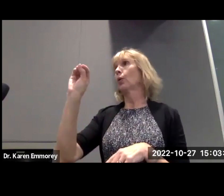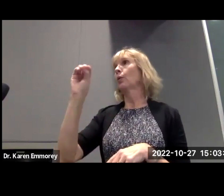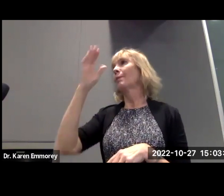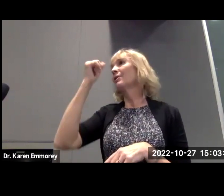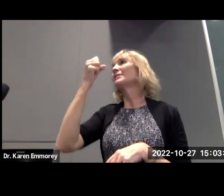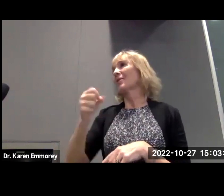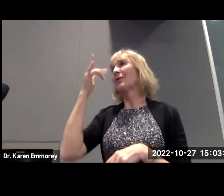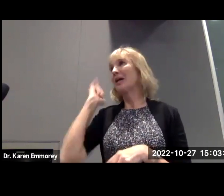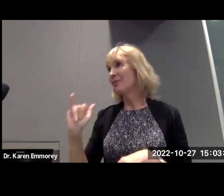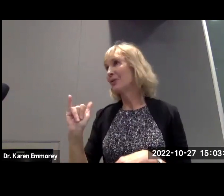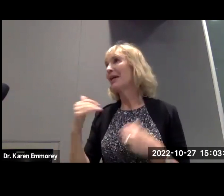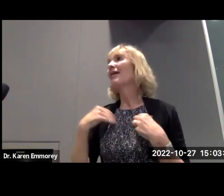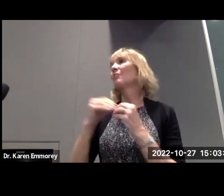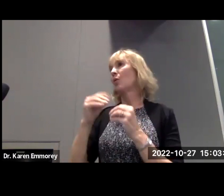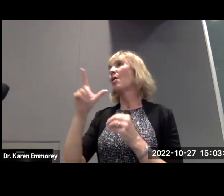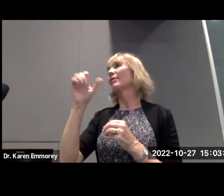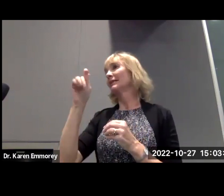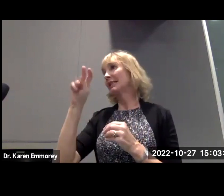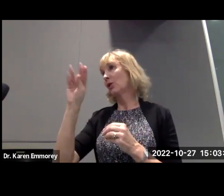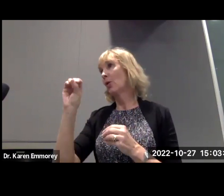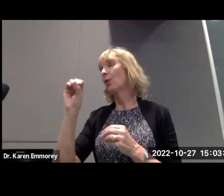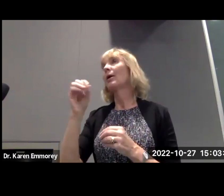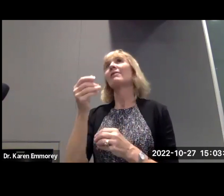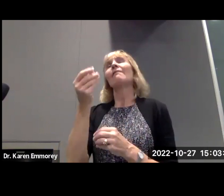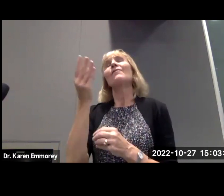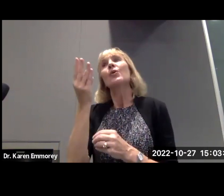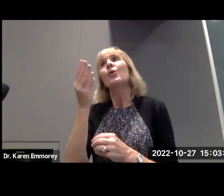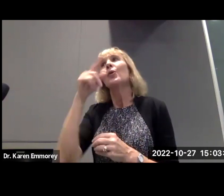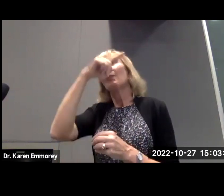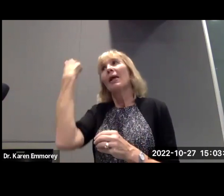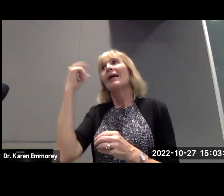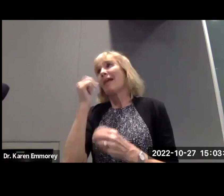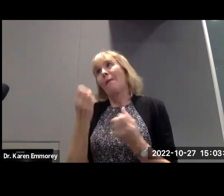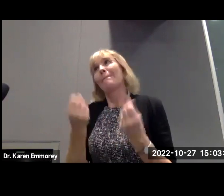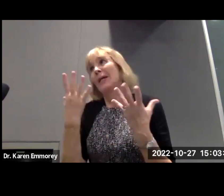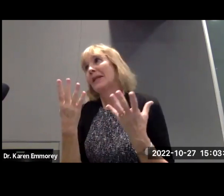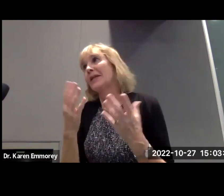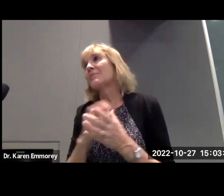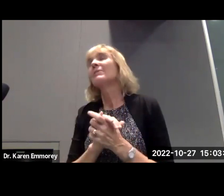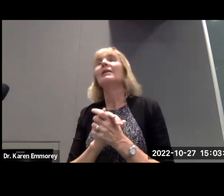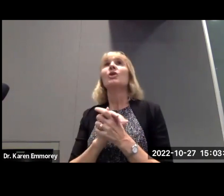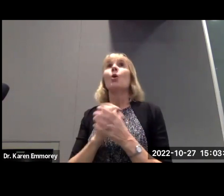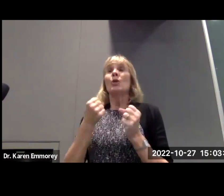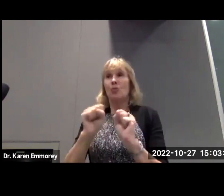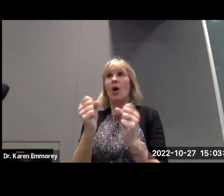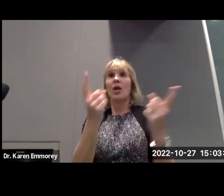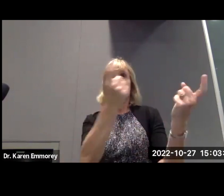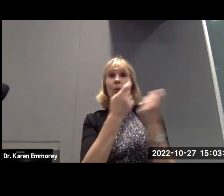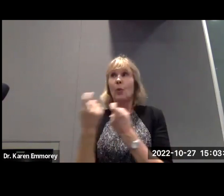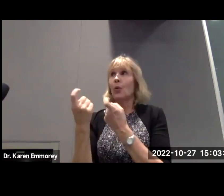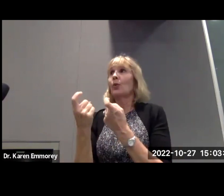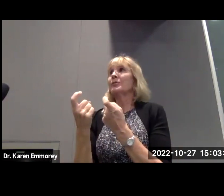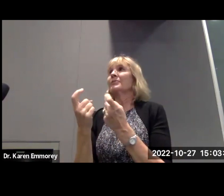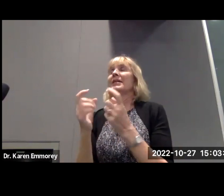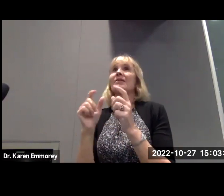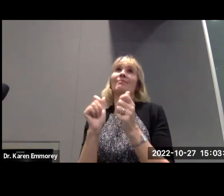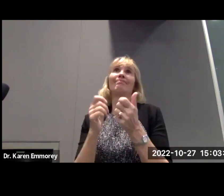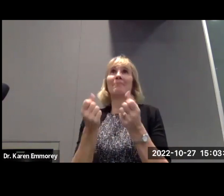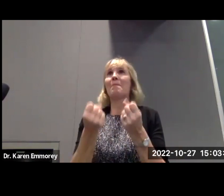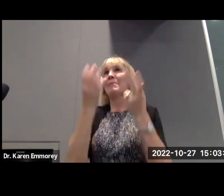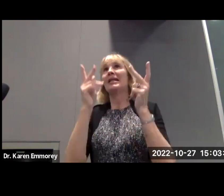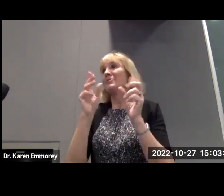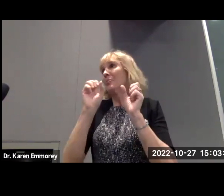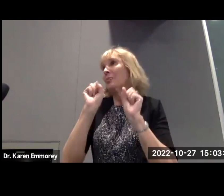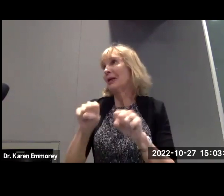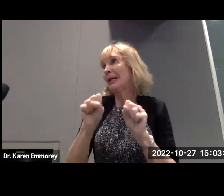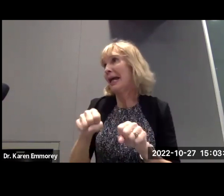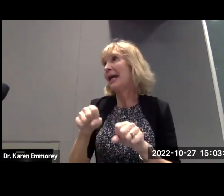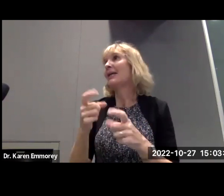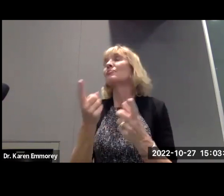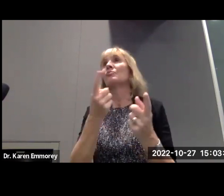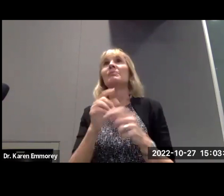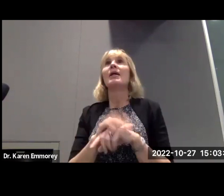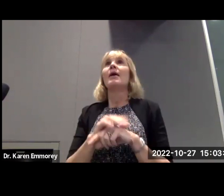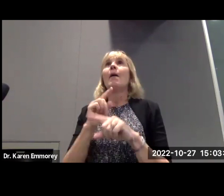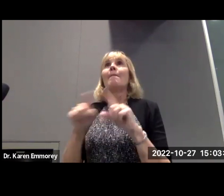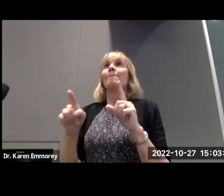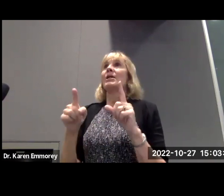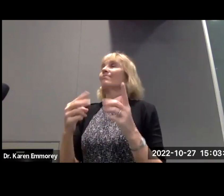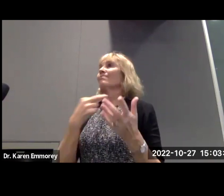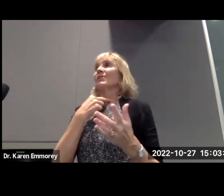We do try to recruit um from various sources, but we end up going with whoever so we do try to diversify our